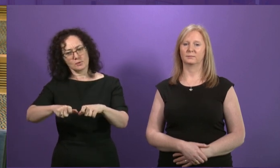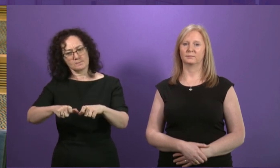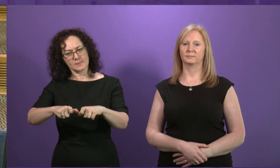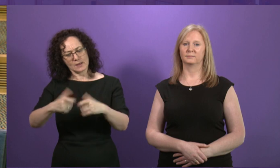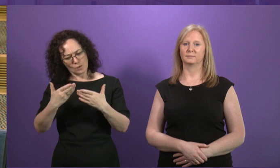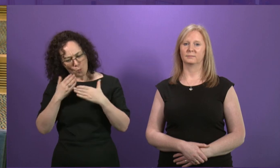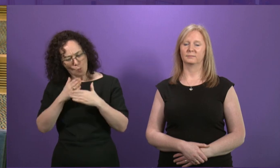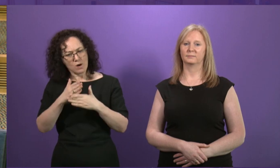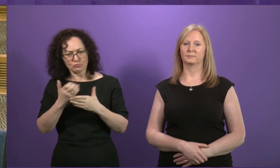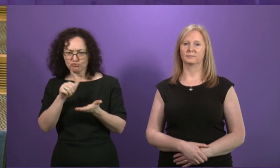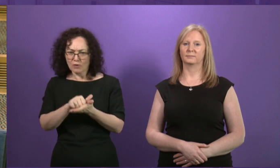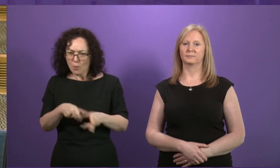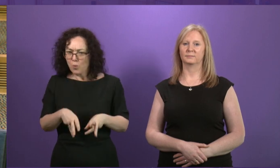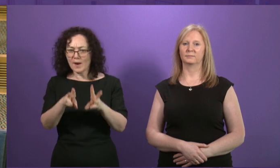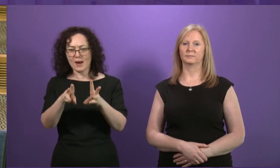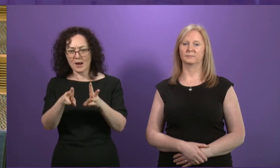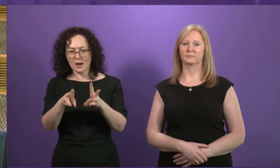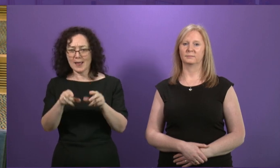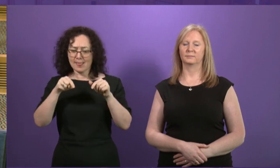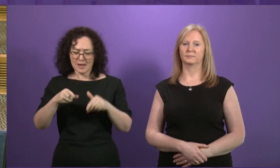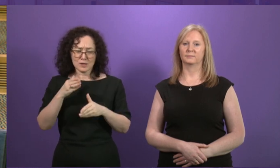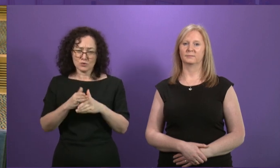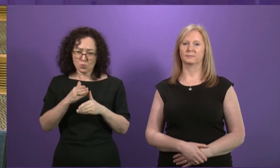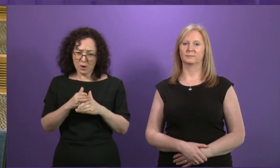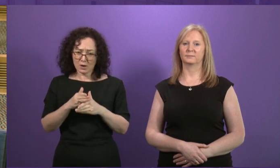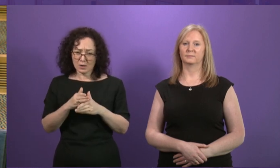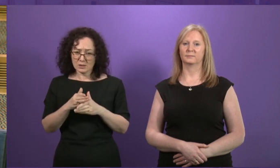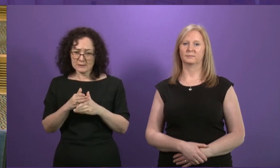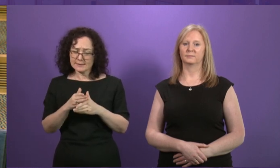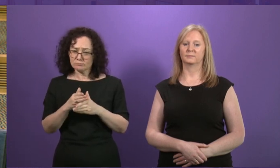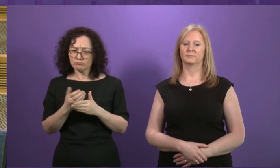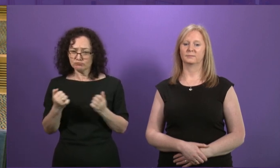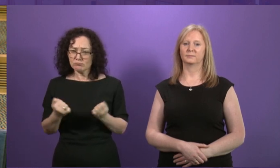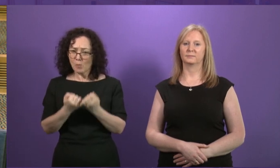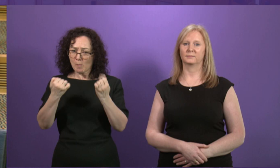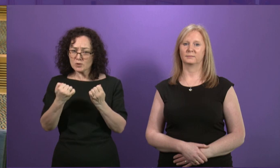now is extremely solid. When it is concluded, the Cabinet Secretary for Justice will come